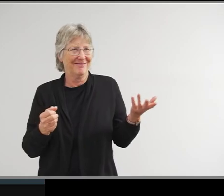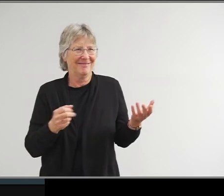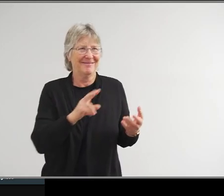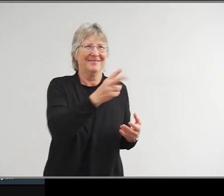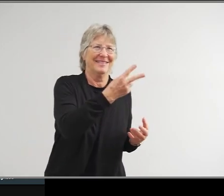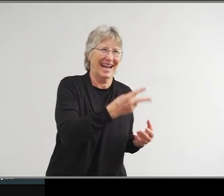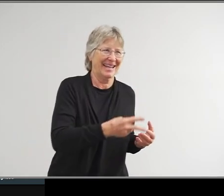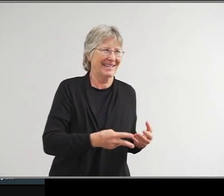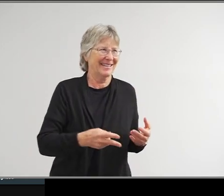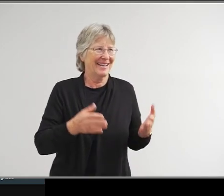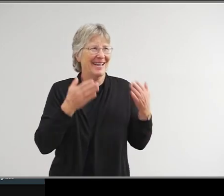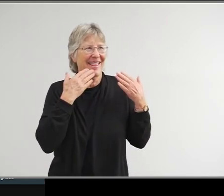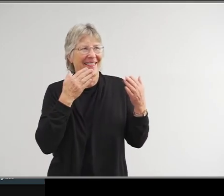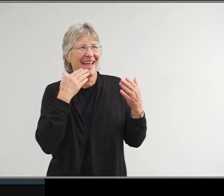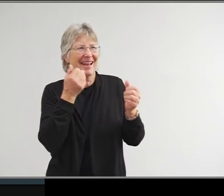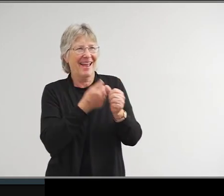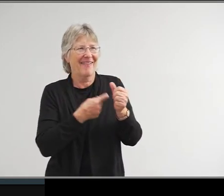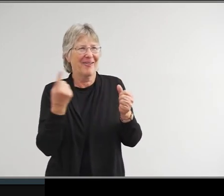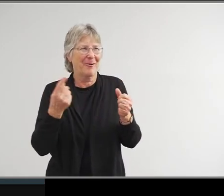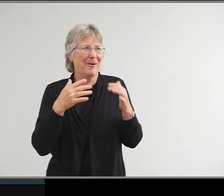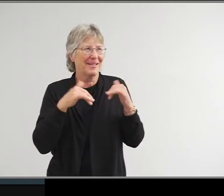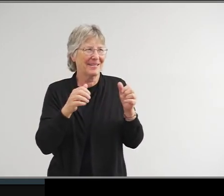Thank you everybody for staying with us, good night.